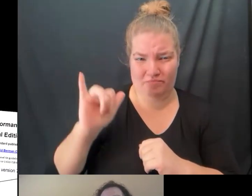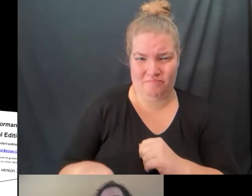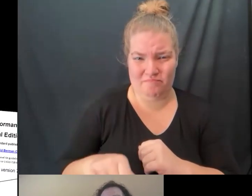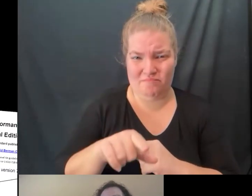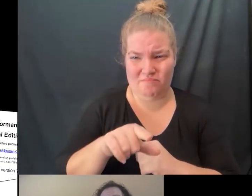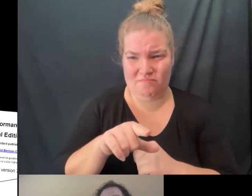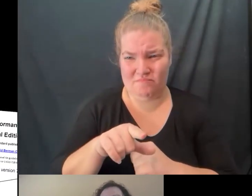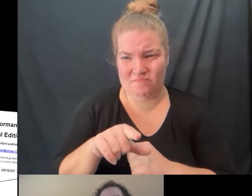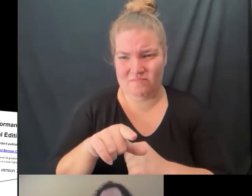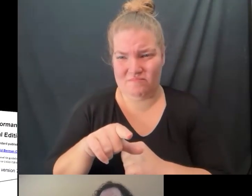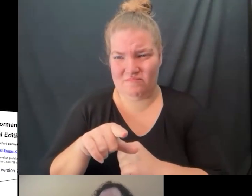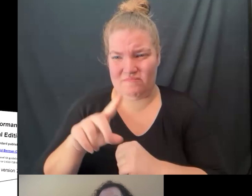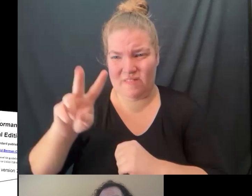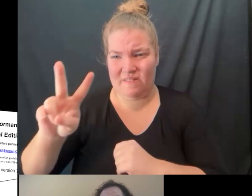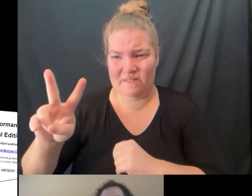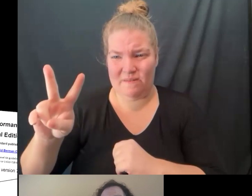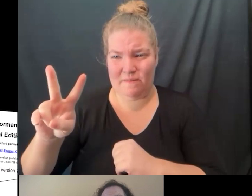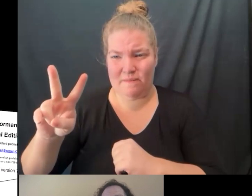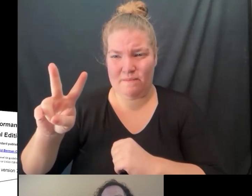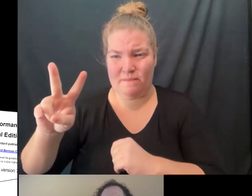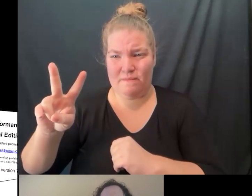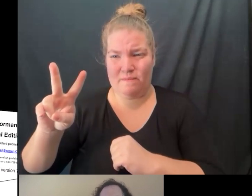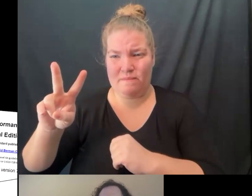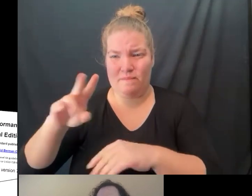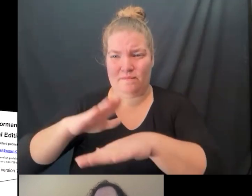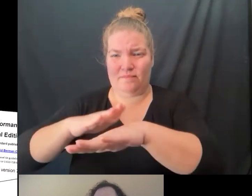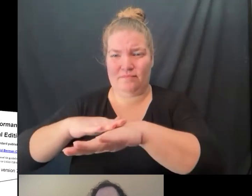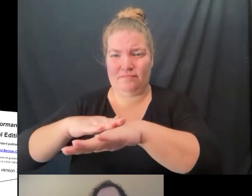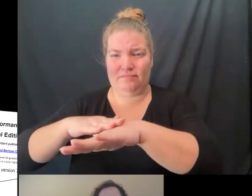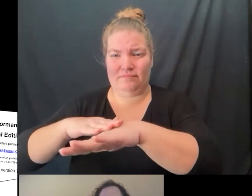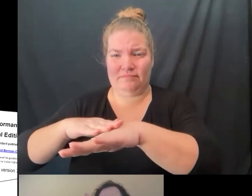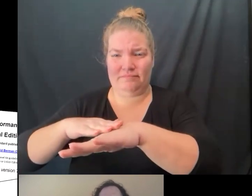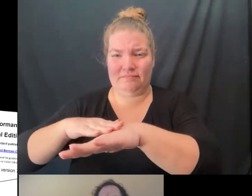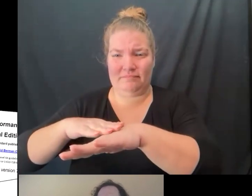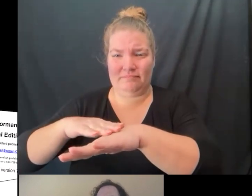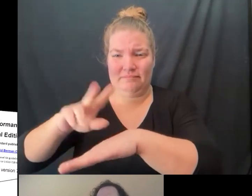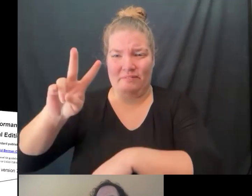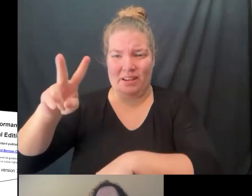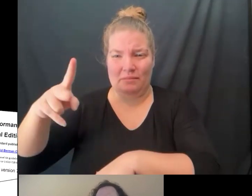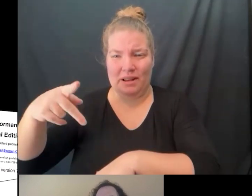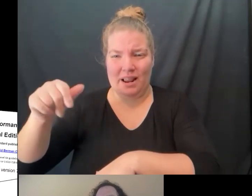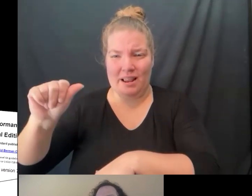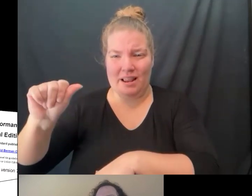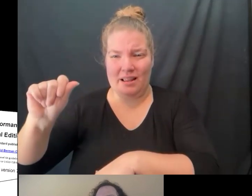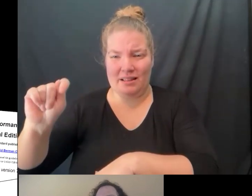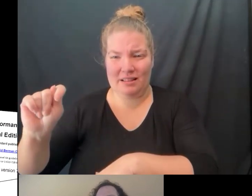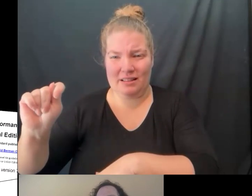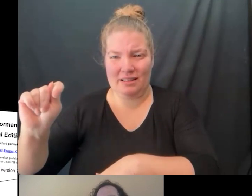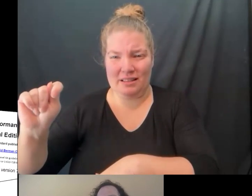Or when we speak of this, we call it a VPAT. So that's like a VPAT.